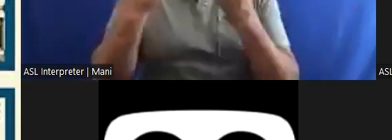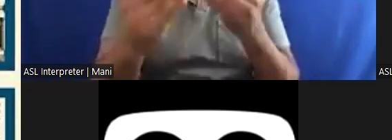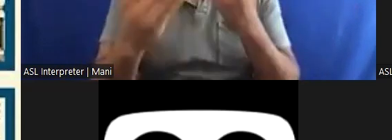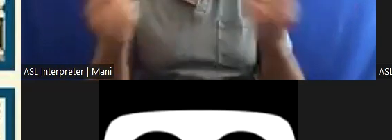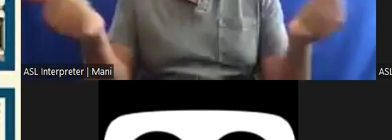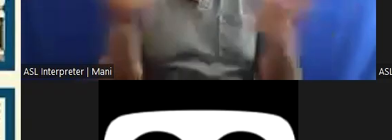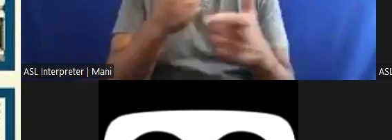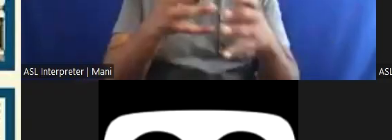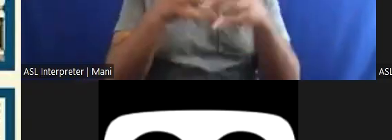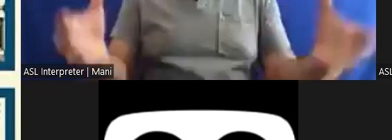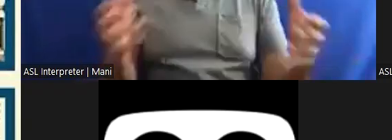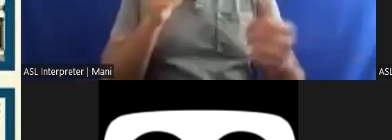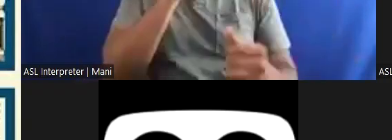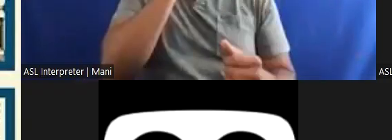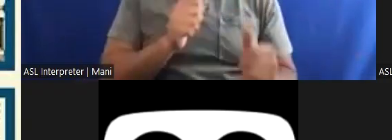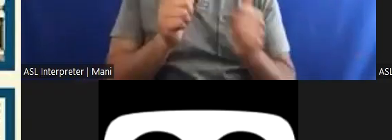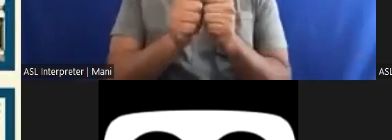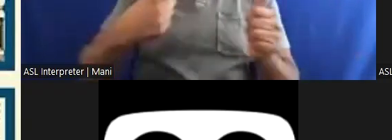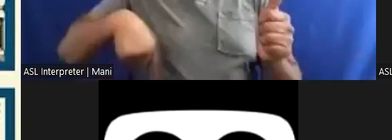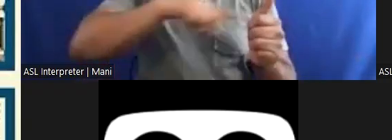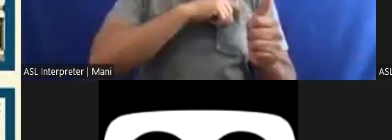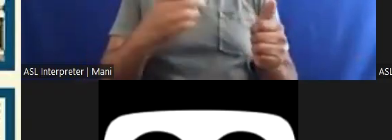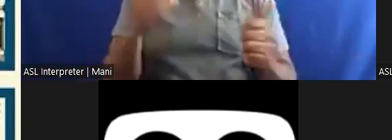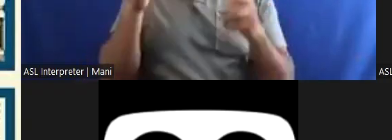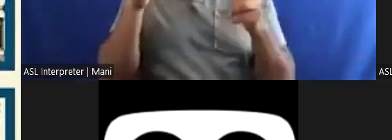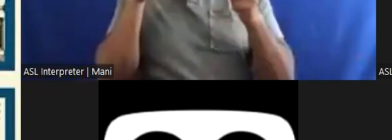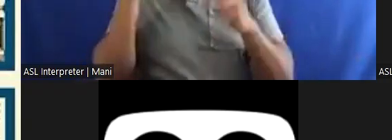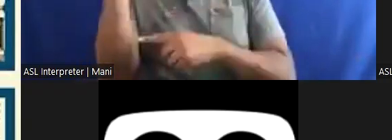for being patient with us, for listening to us and all of our updates.